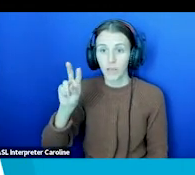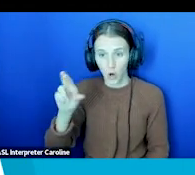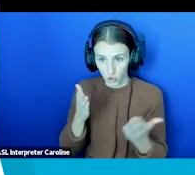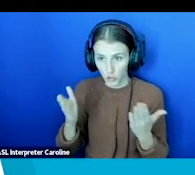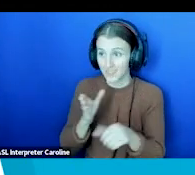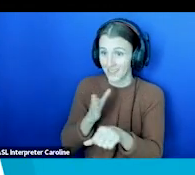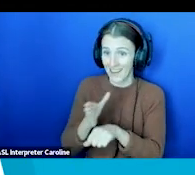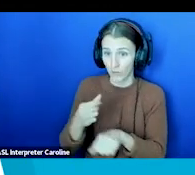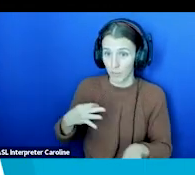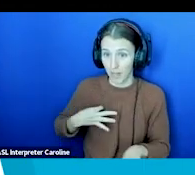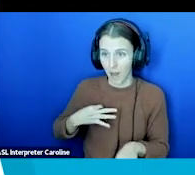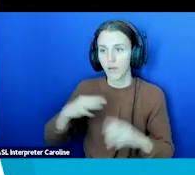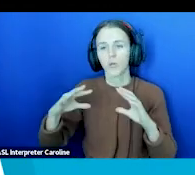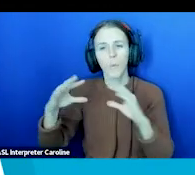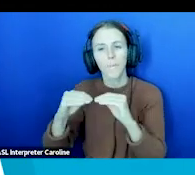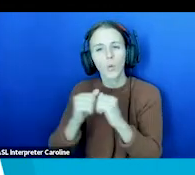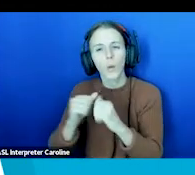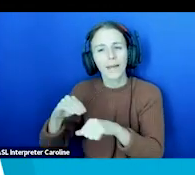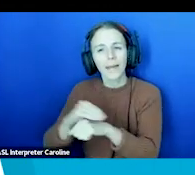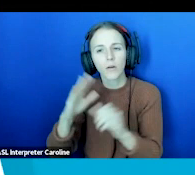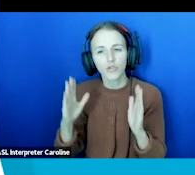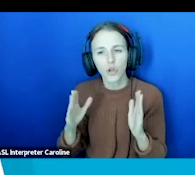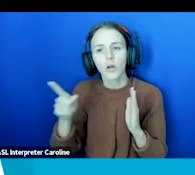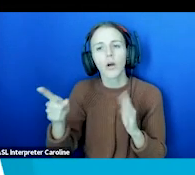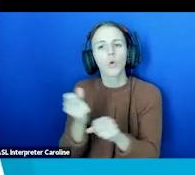AND ONCE AN INDIVIDUAL